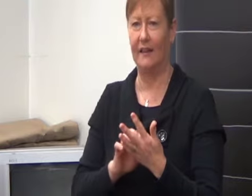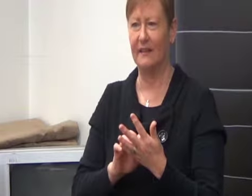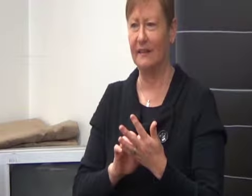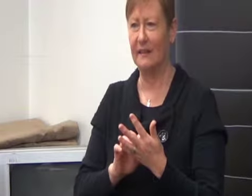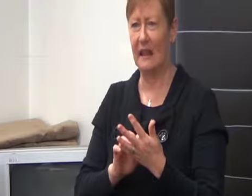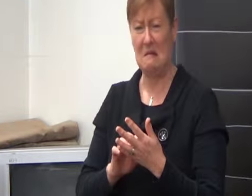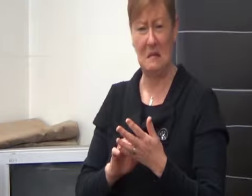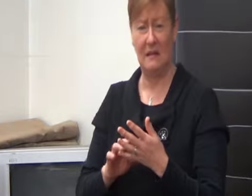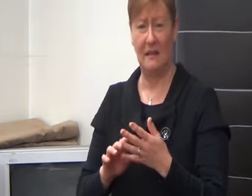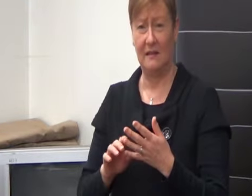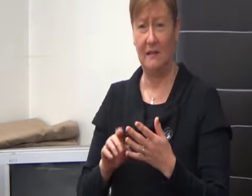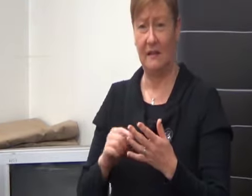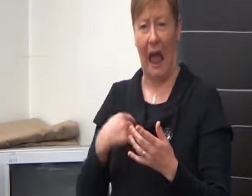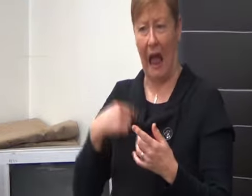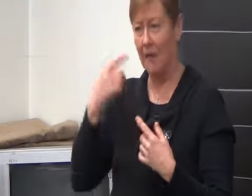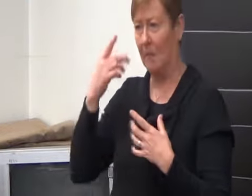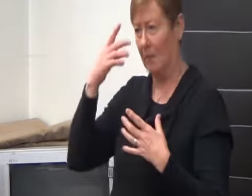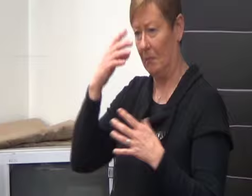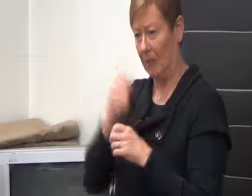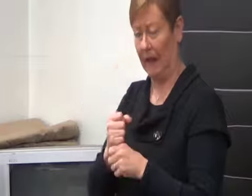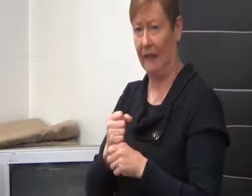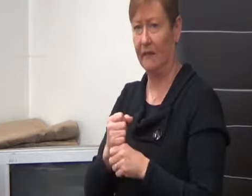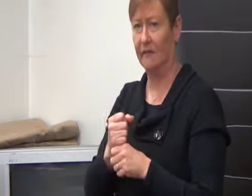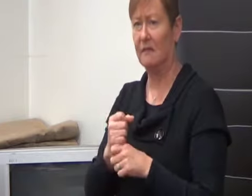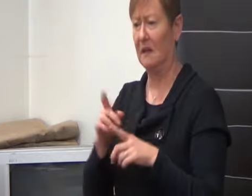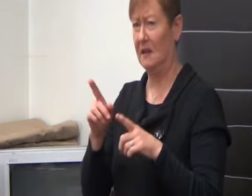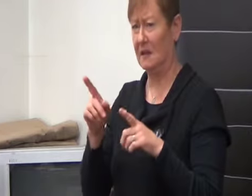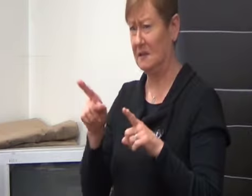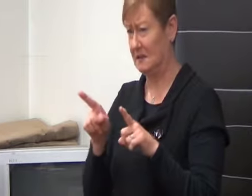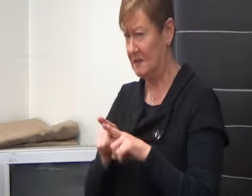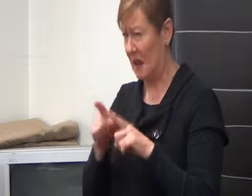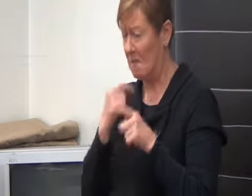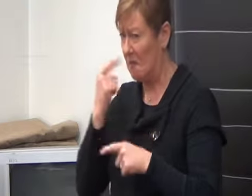I think, as I can convey using sign language.